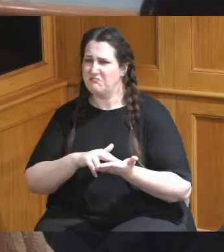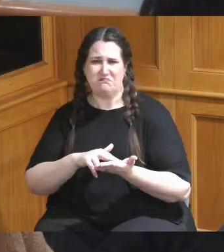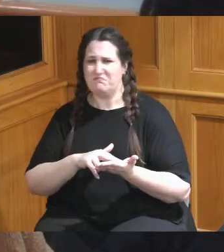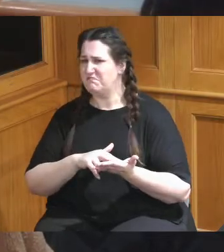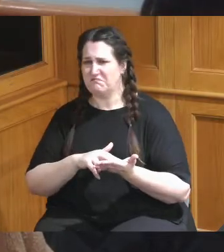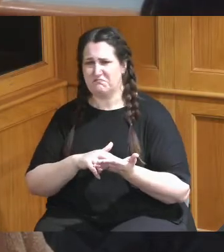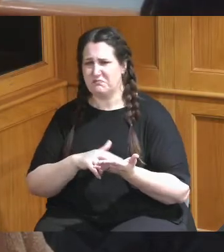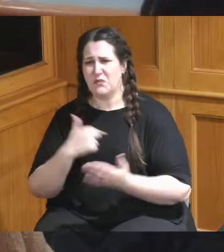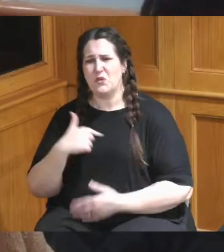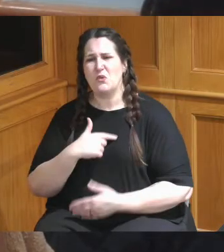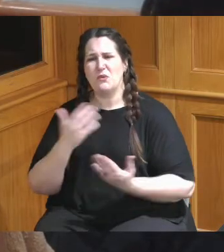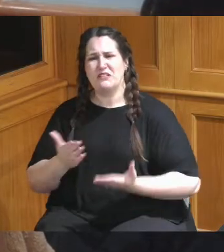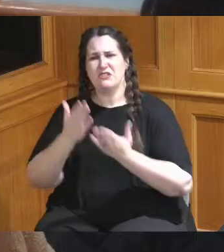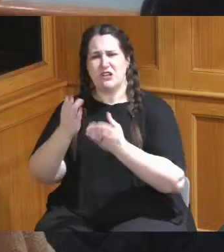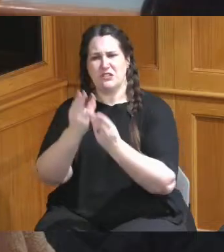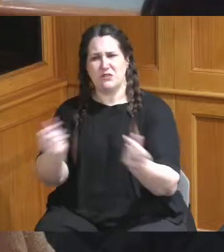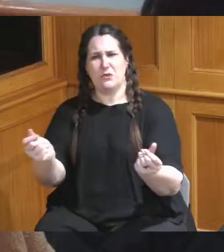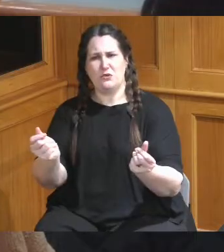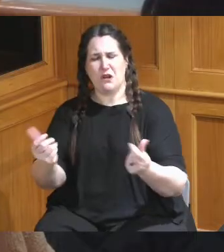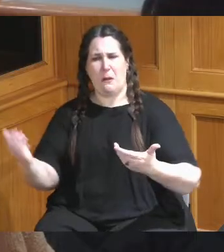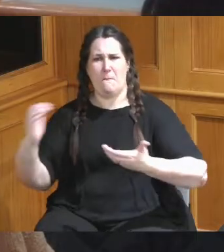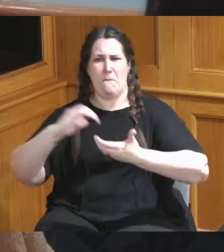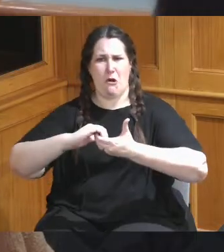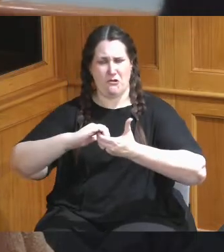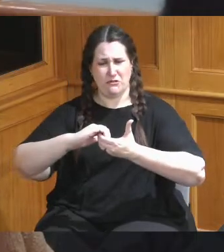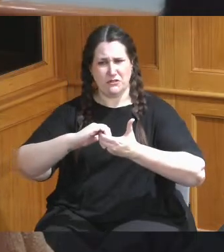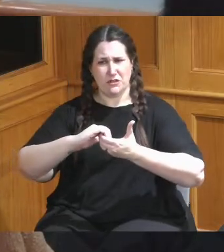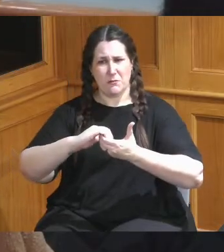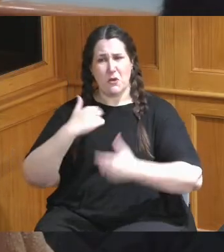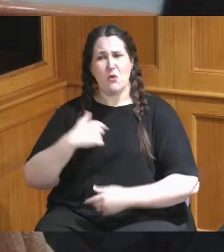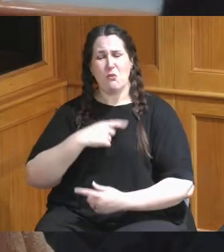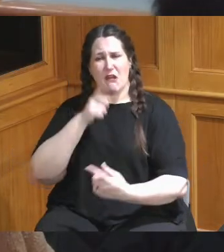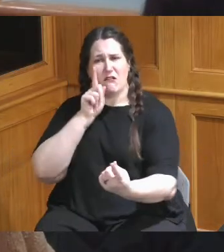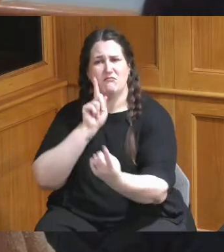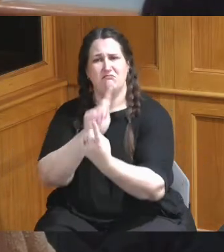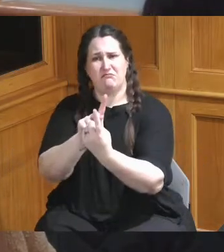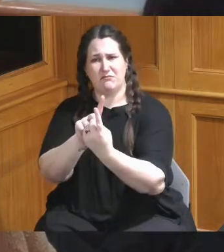you with the solution. We're coming to you with partnership. We're coming to you understanding we